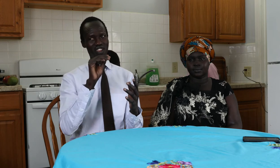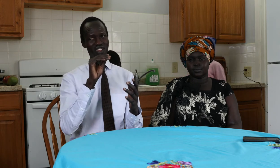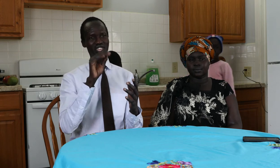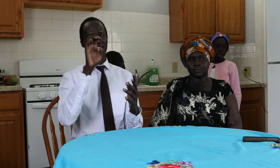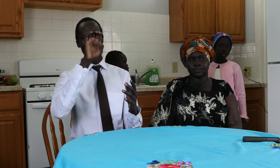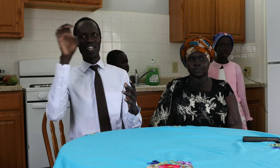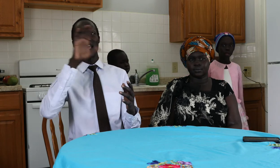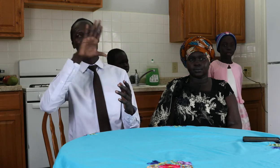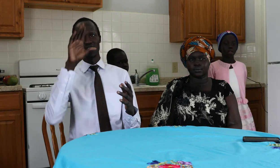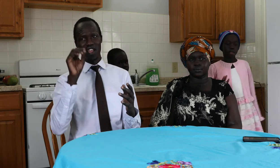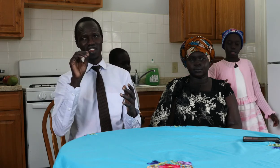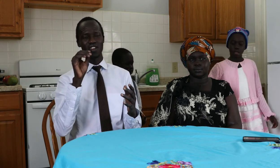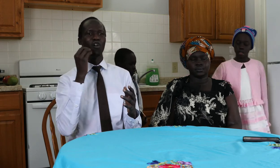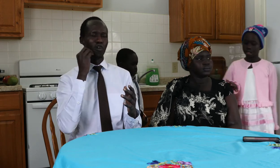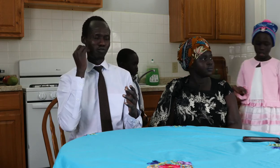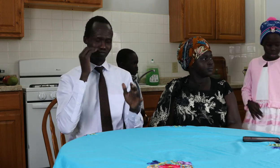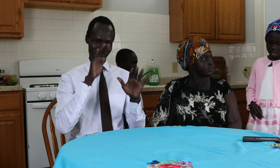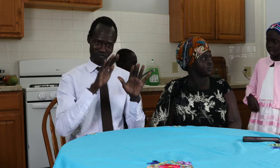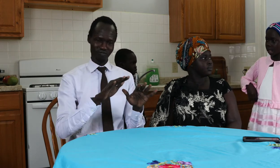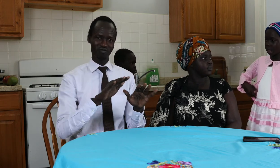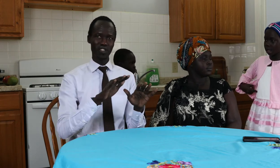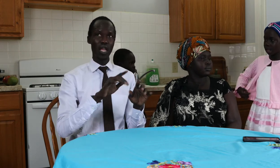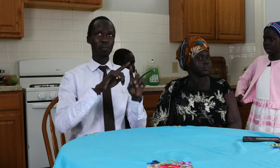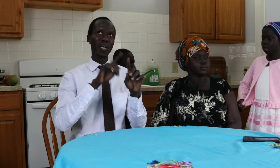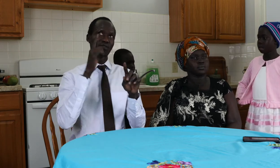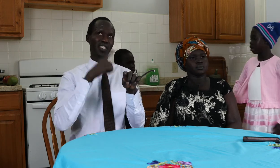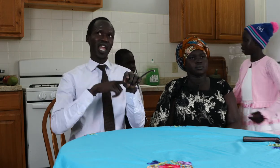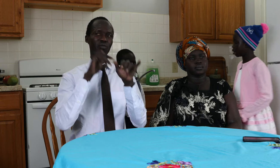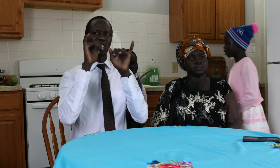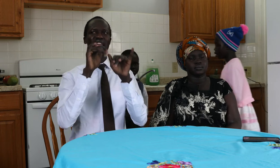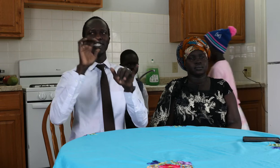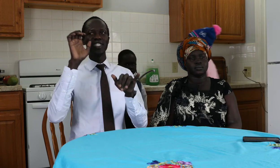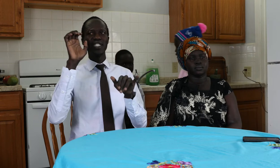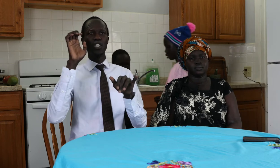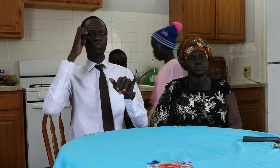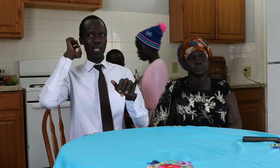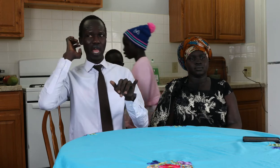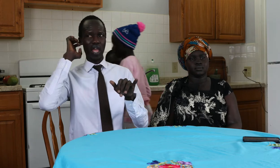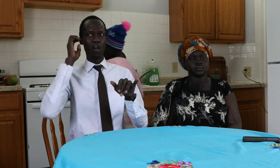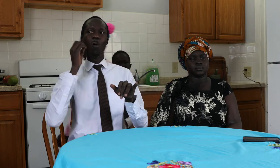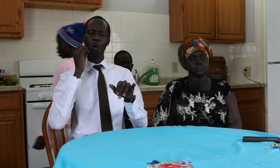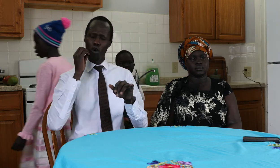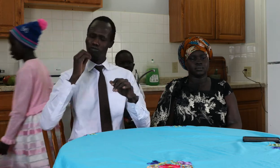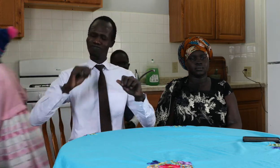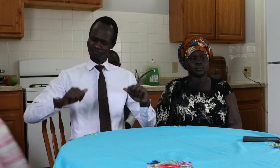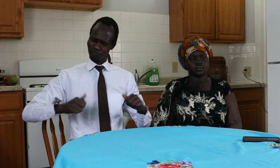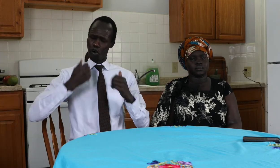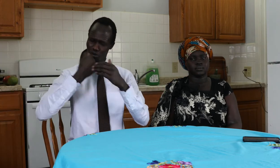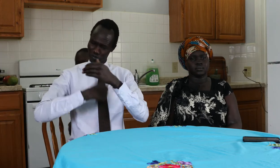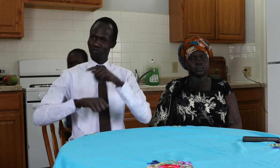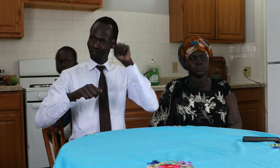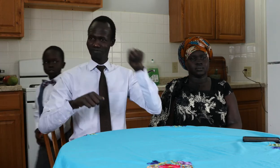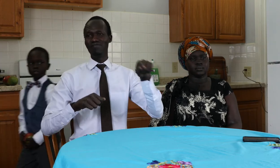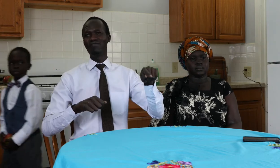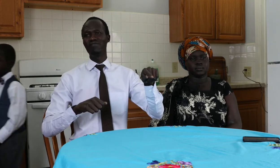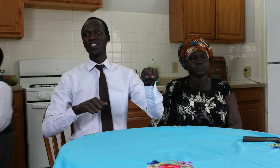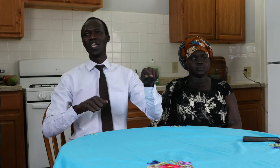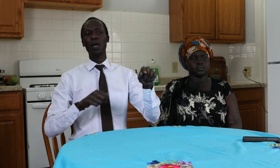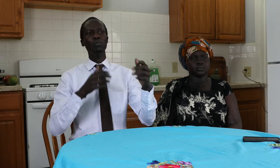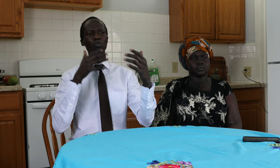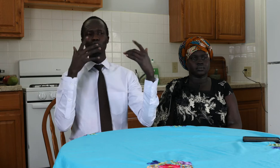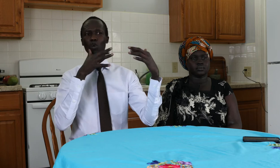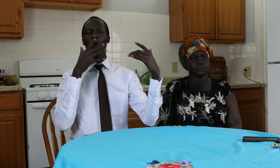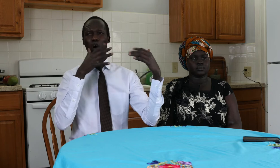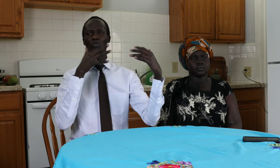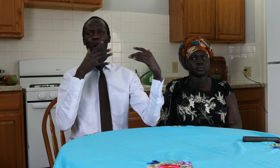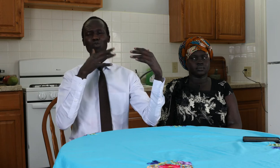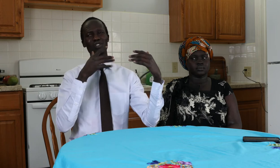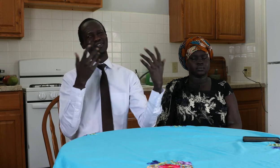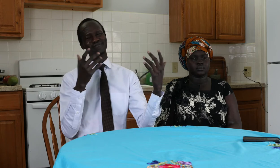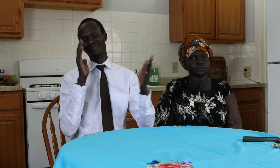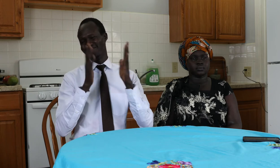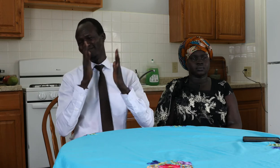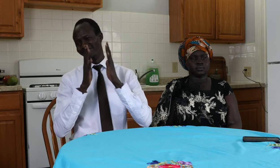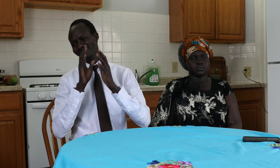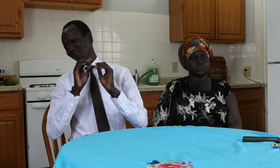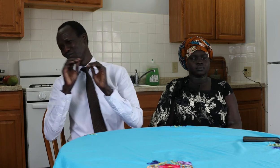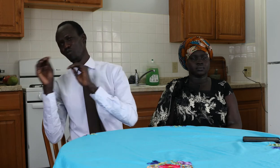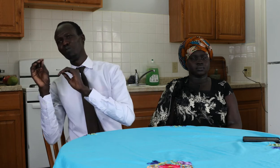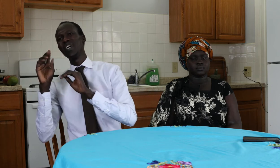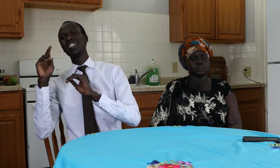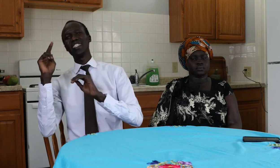That was home, Ethiopia. I was born and raised there, but then the war happened and we had to move to Kenya.